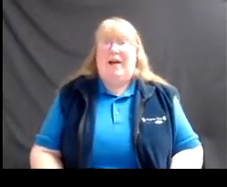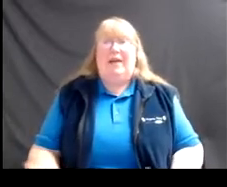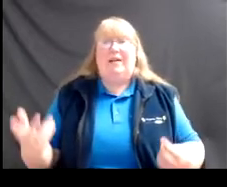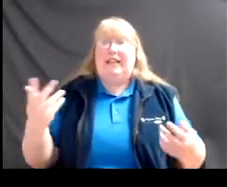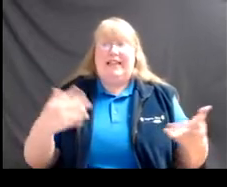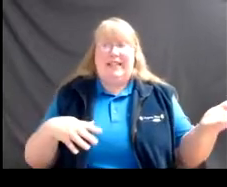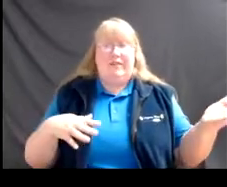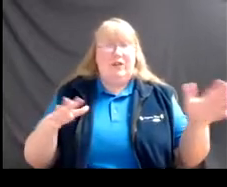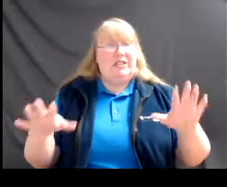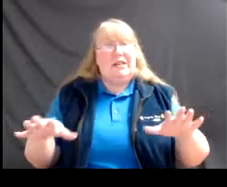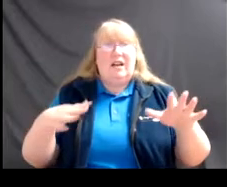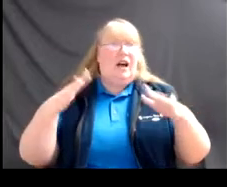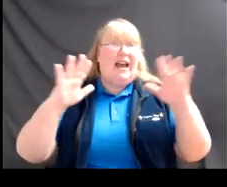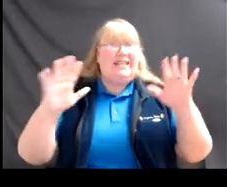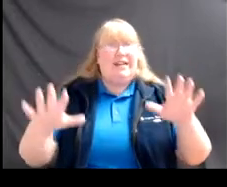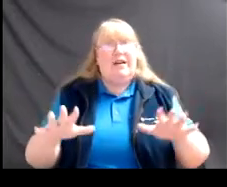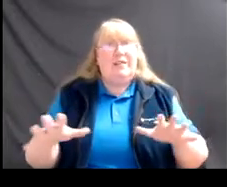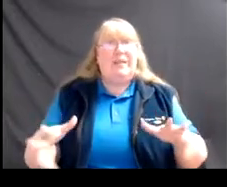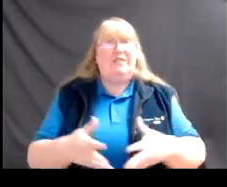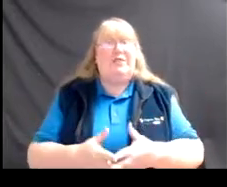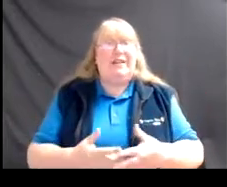and I would like to give you an idea of some of the different